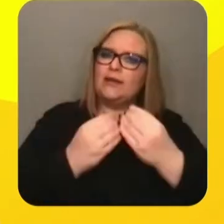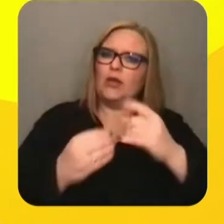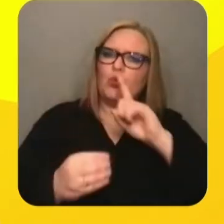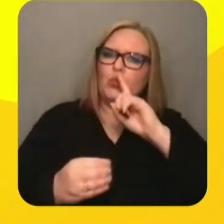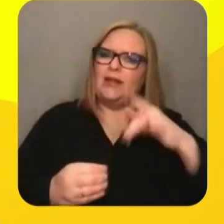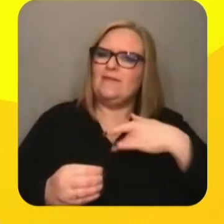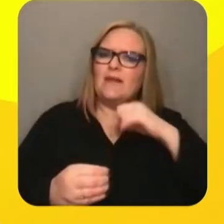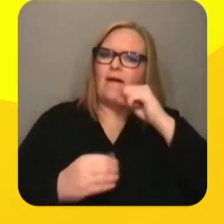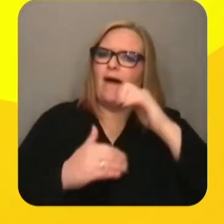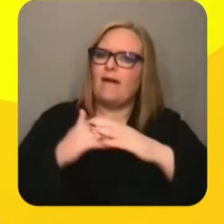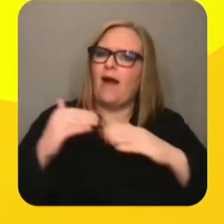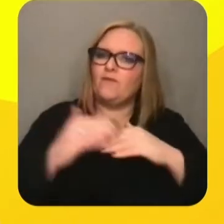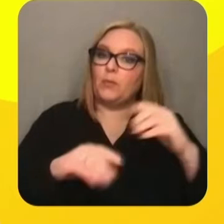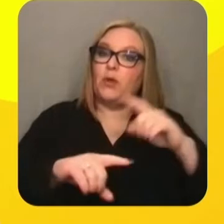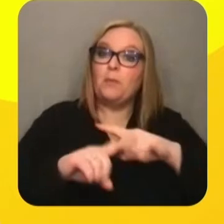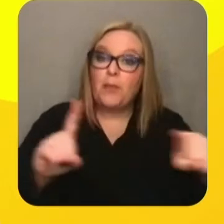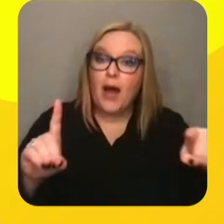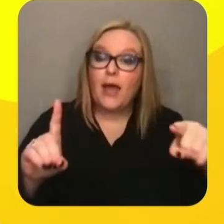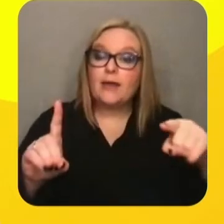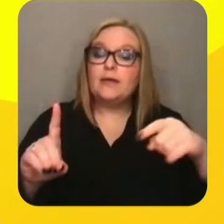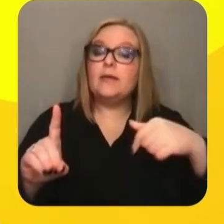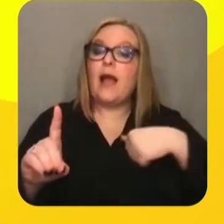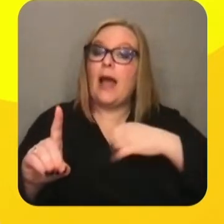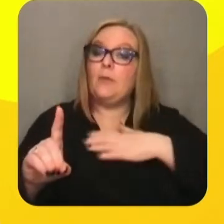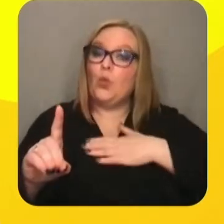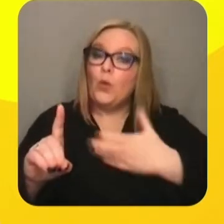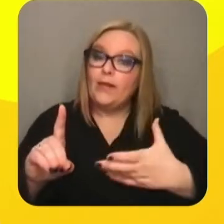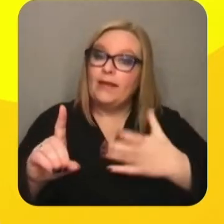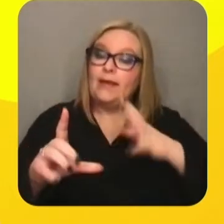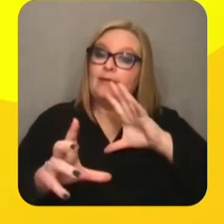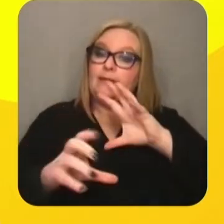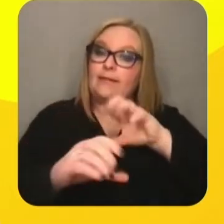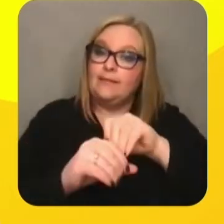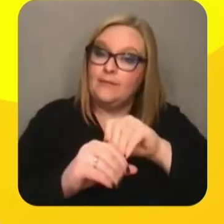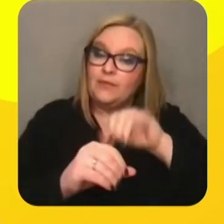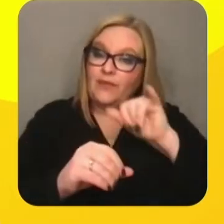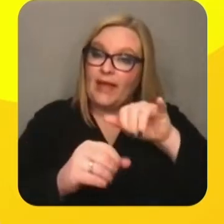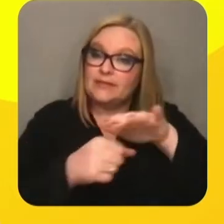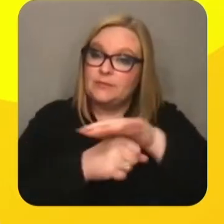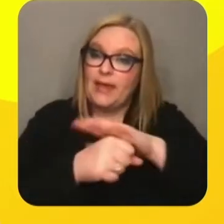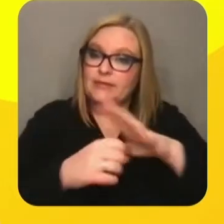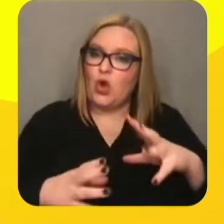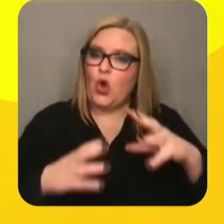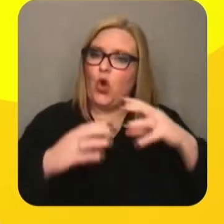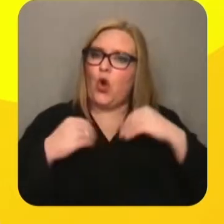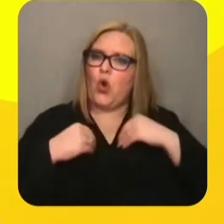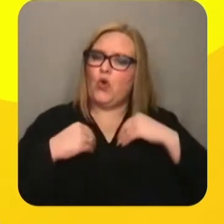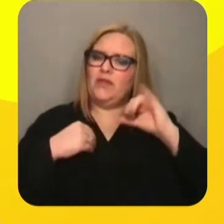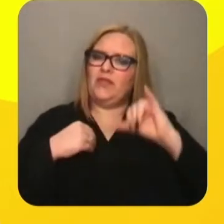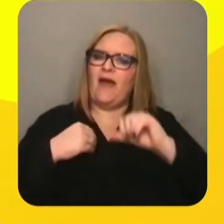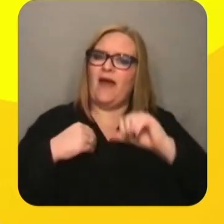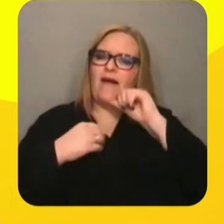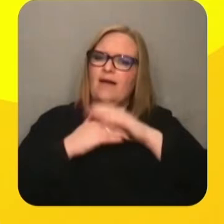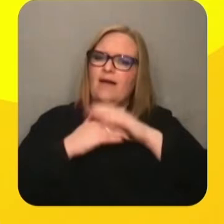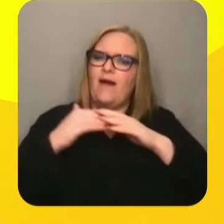But I'm willing to be in this space and be in this room and I own that uncomfortability and I encourage the rest of my peers.